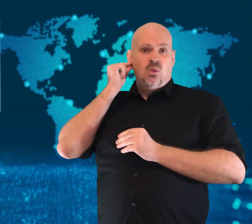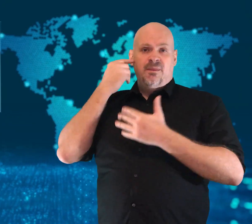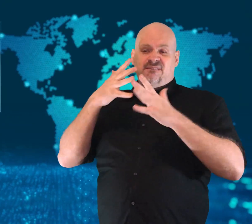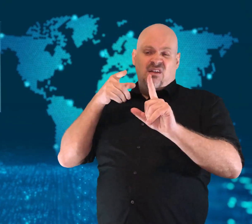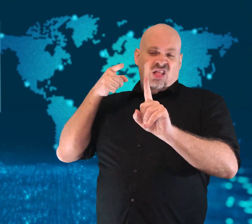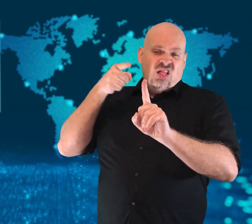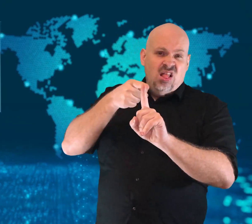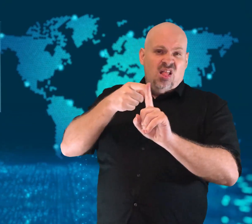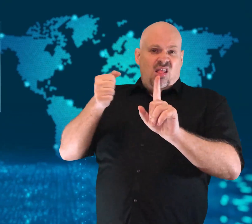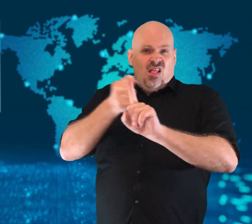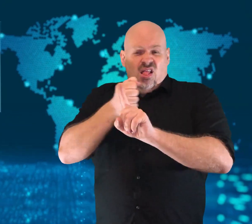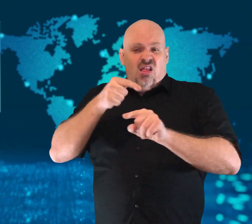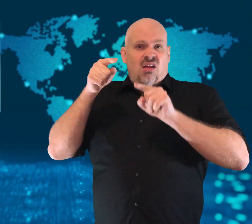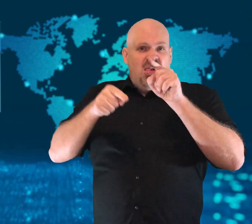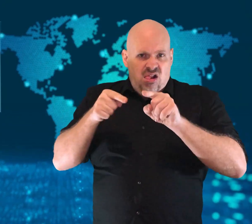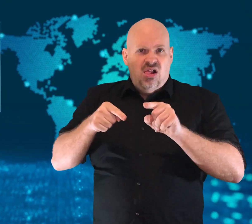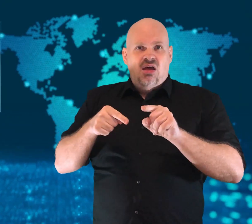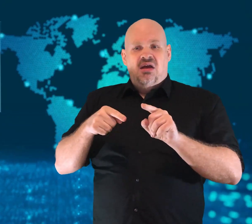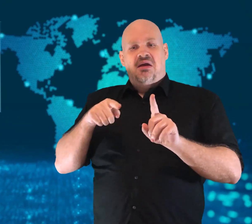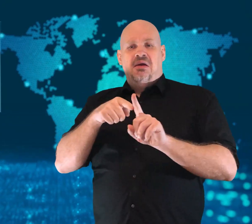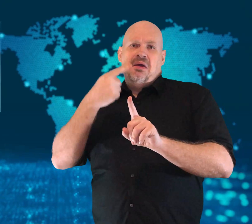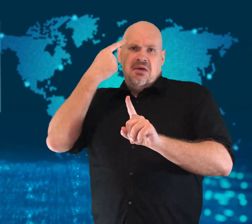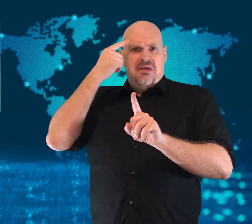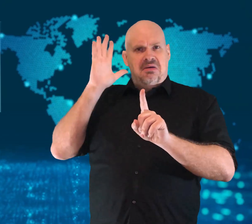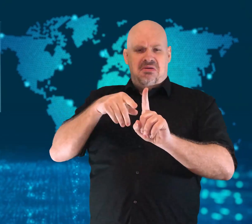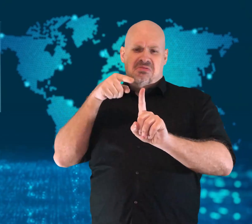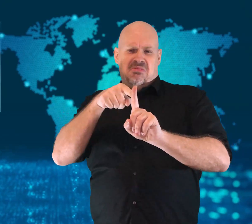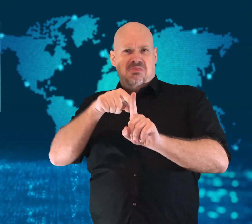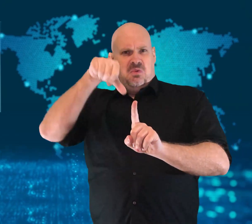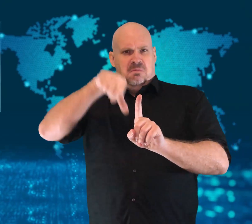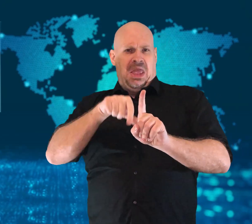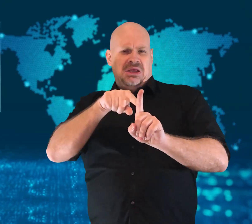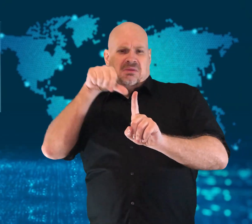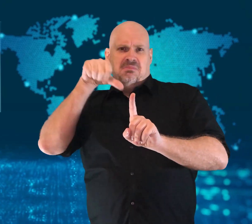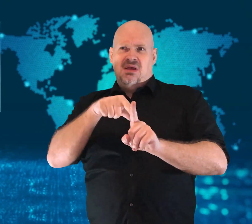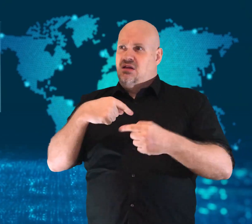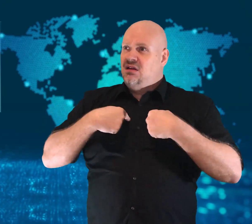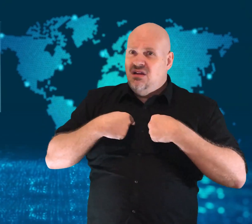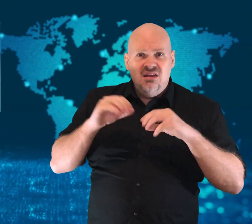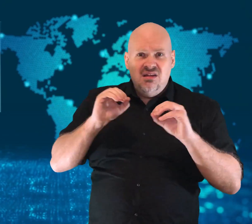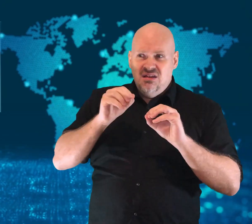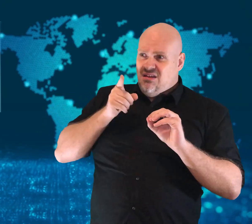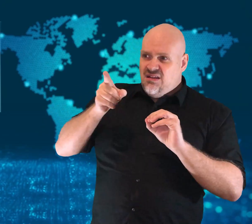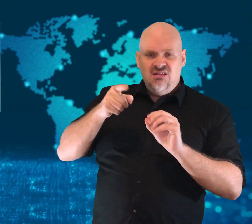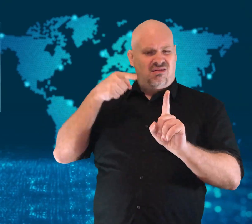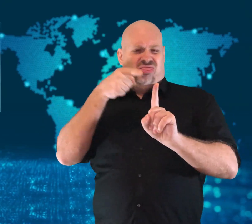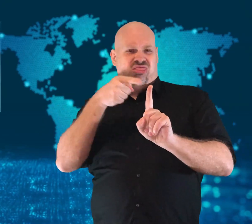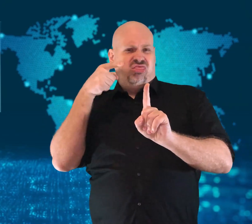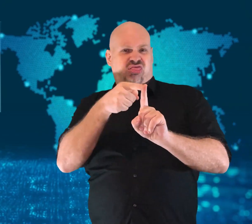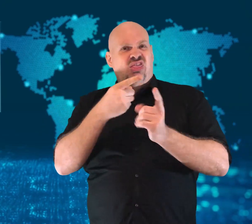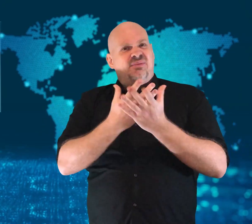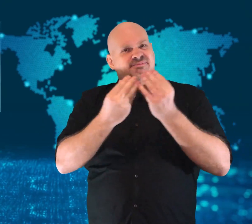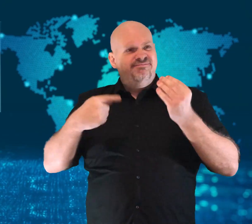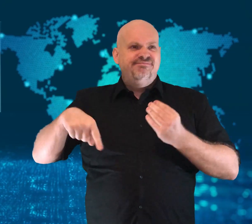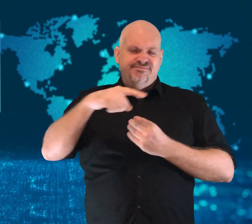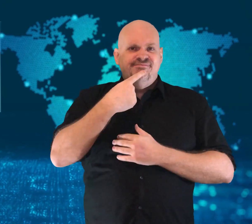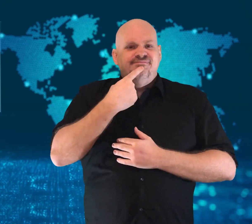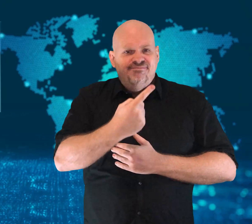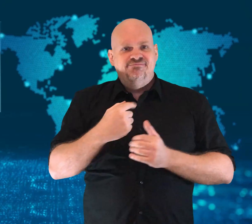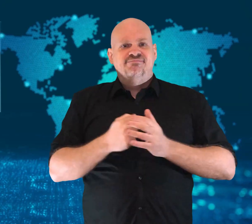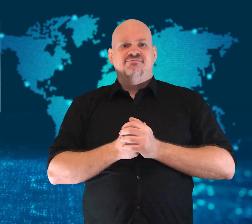They say that victims are often treated as if they are to blame.